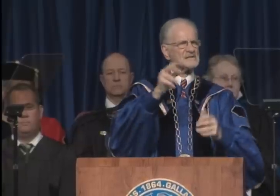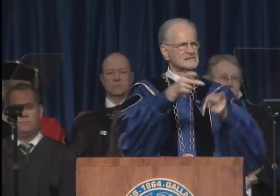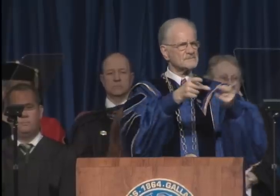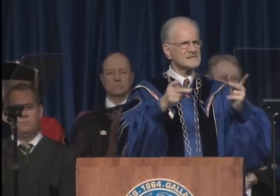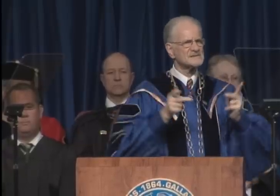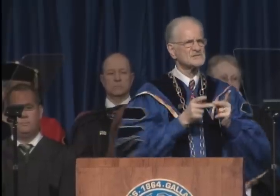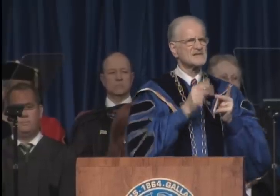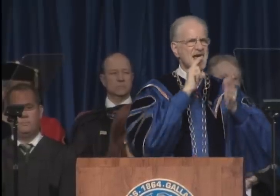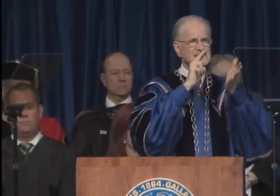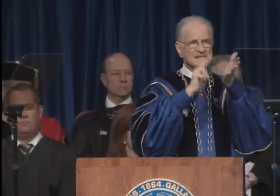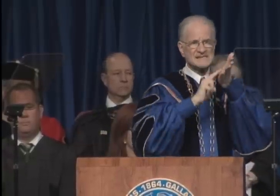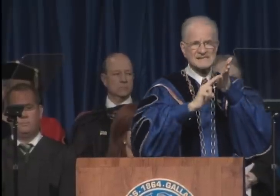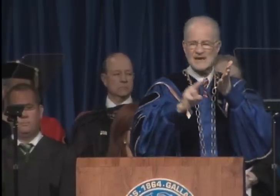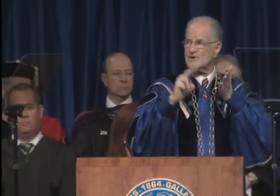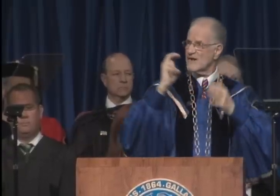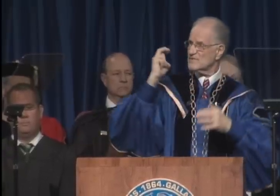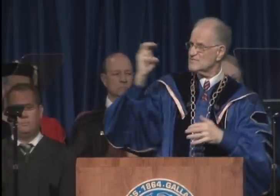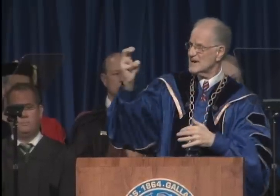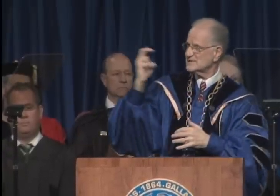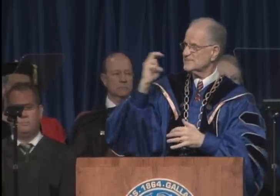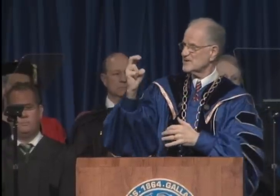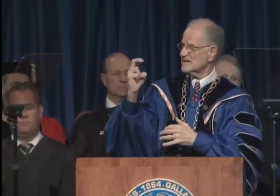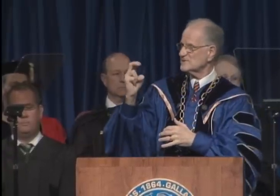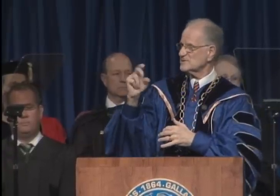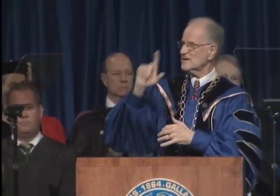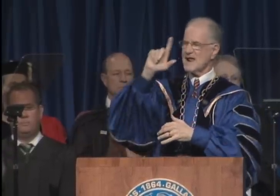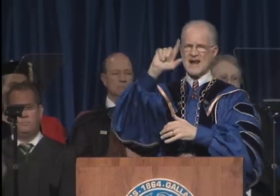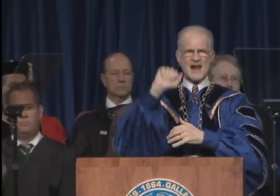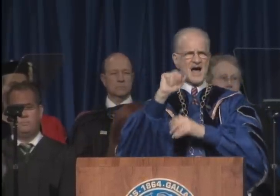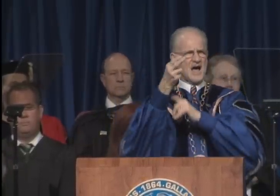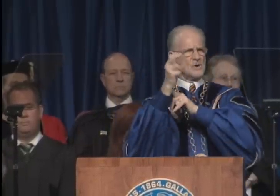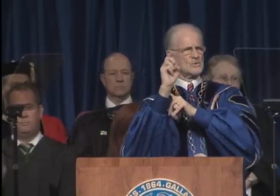Prior to his position as Secretary of Transportation,